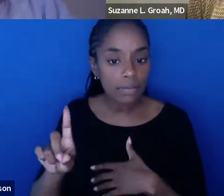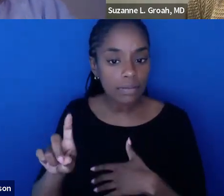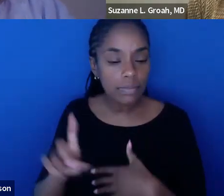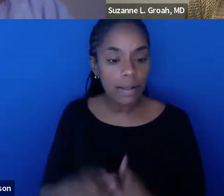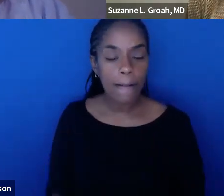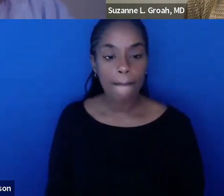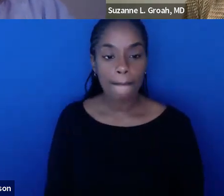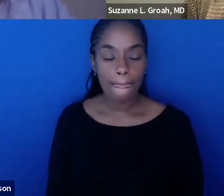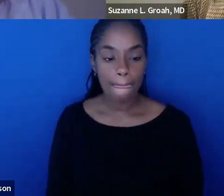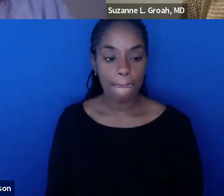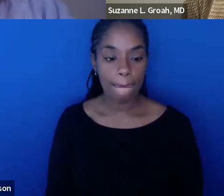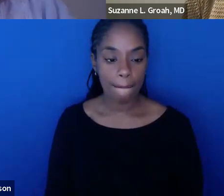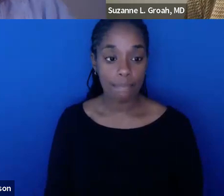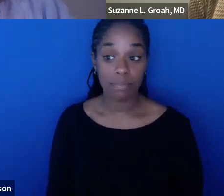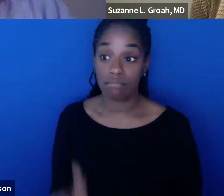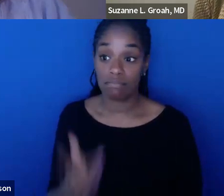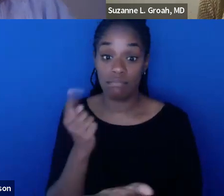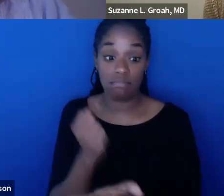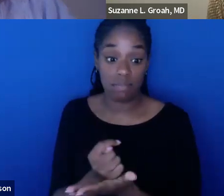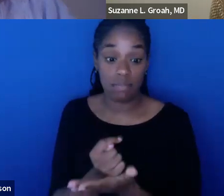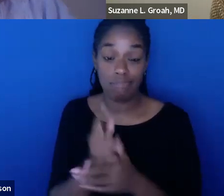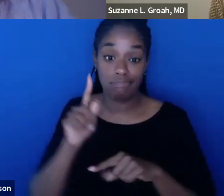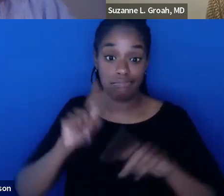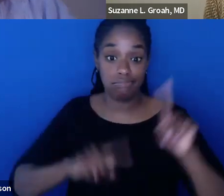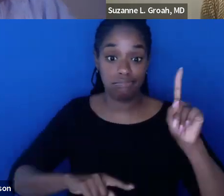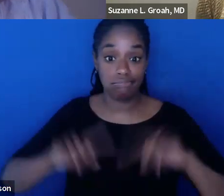The treatments are really variable, depending on your symptoms.